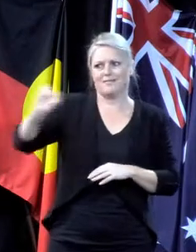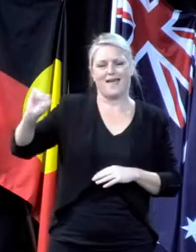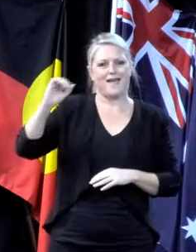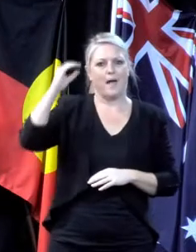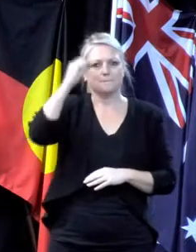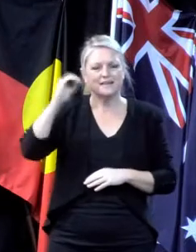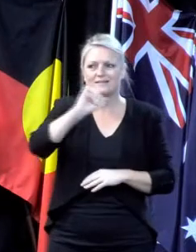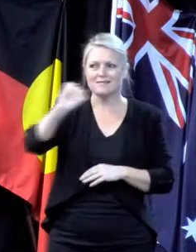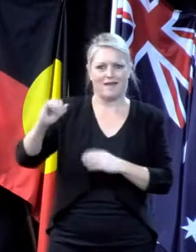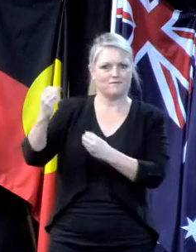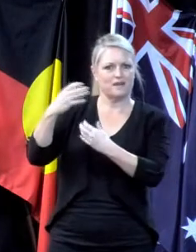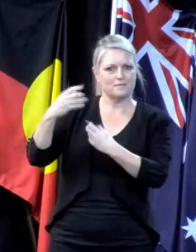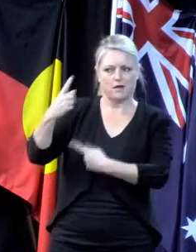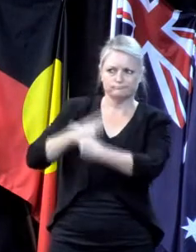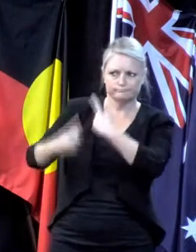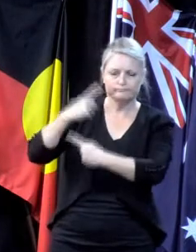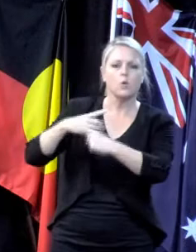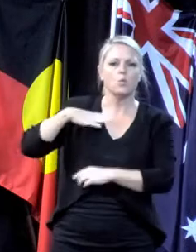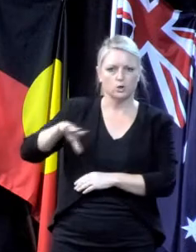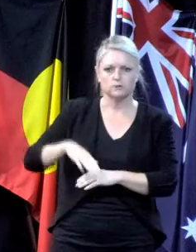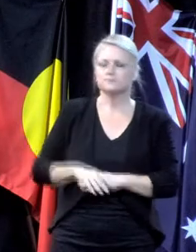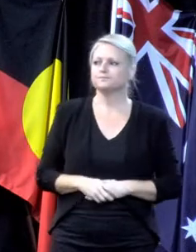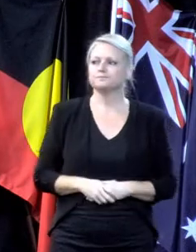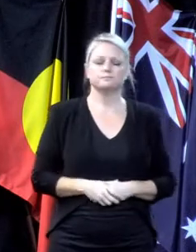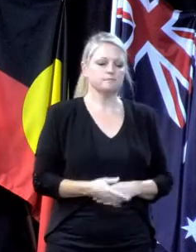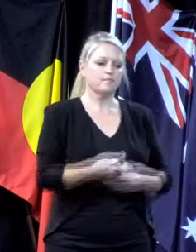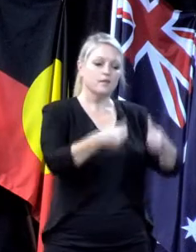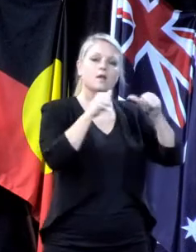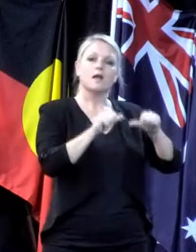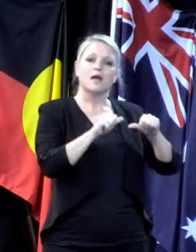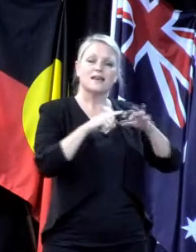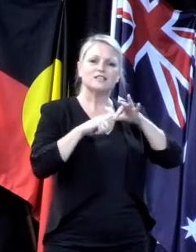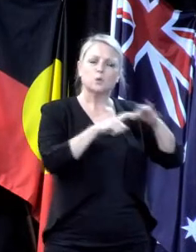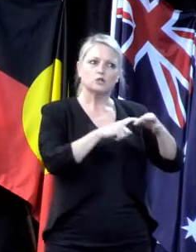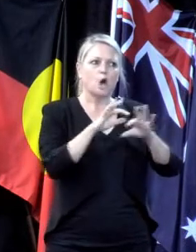Now, the next question should not be taken, in any sense, to be critical of families or carers